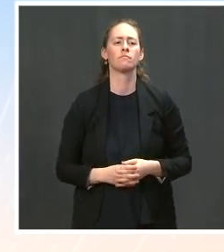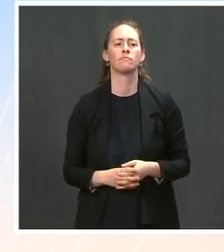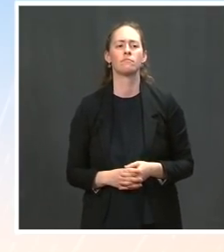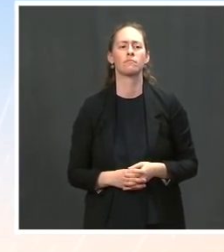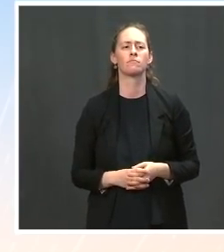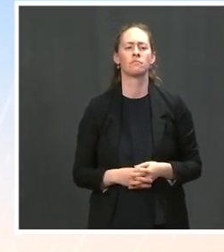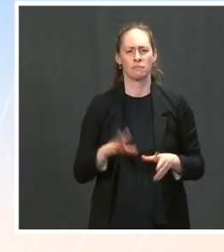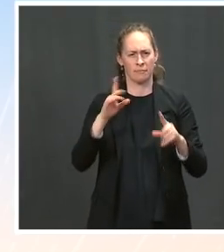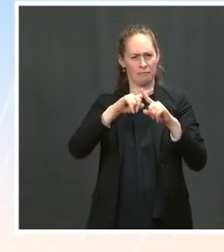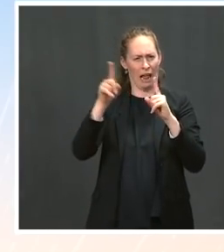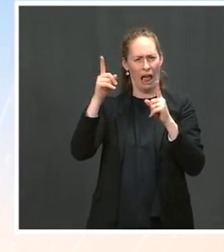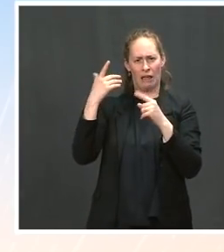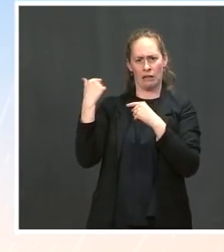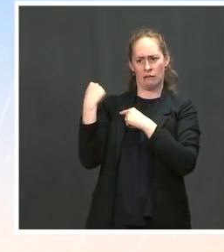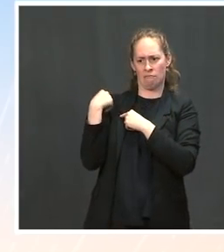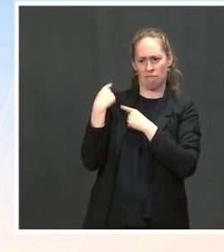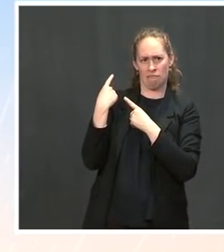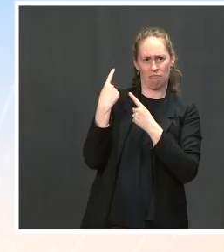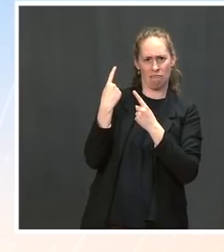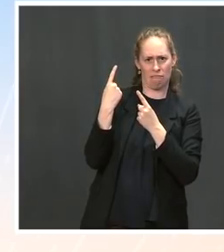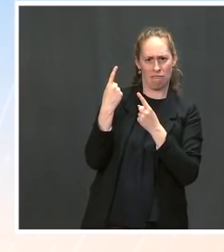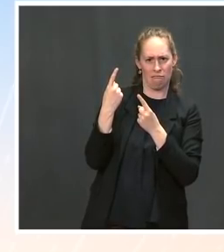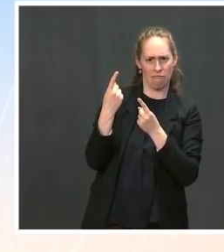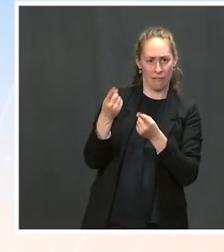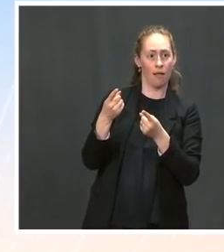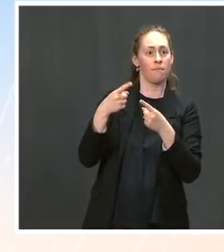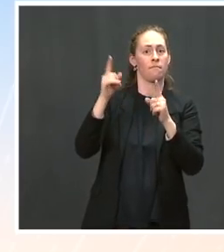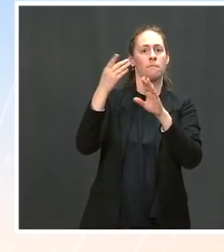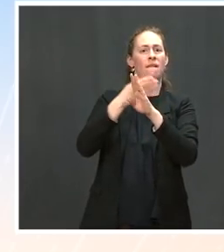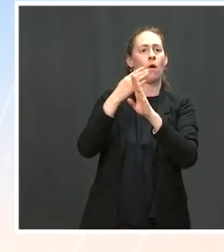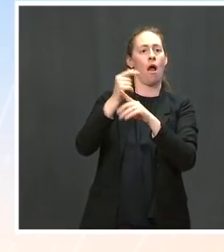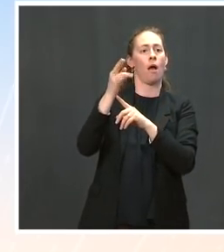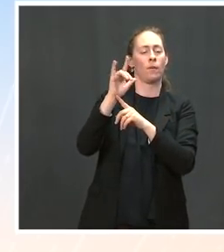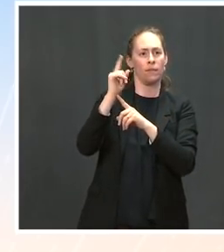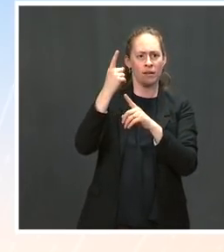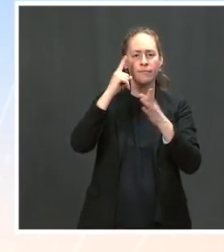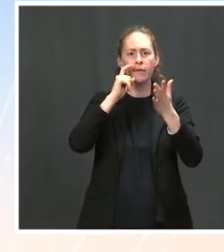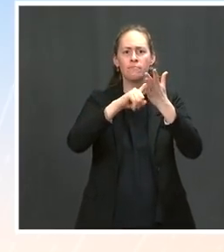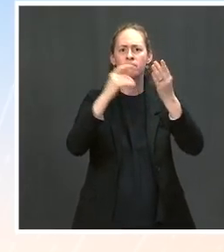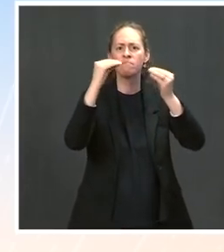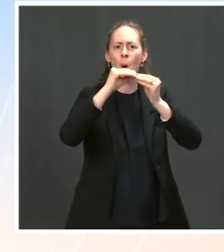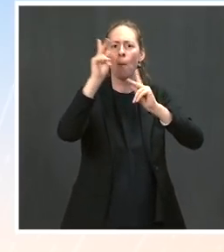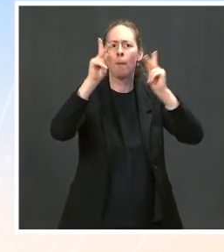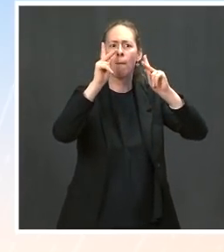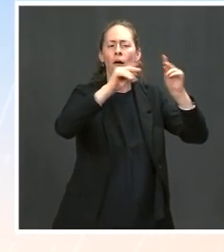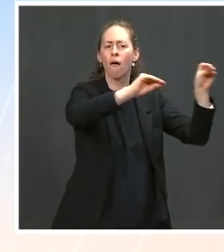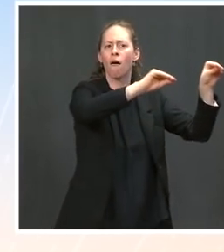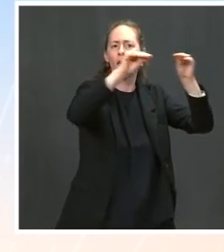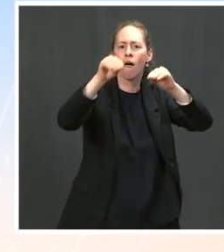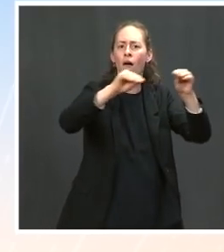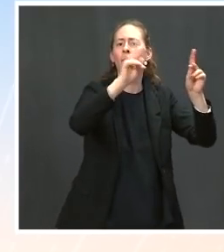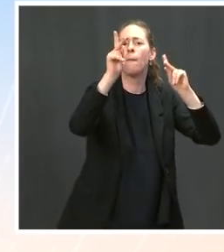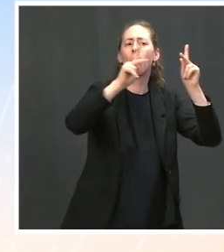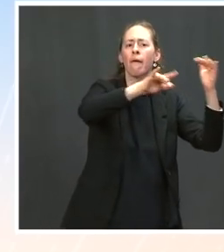we we're already seeing an increase in the number of migrants arriving at the border and the strains it was presenting to the system. Are you saying the border was not a factor back